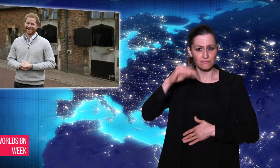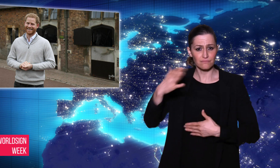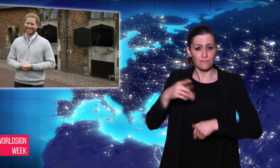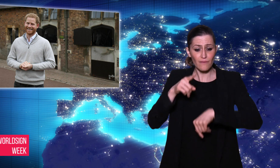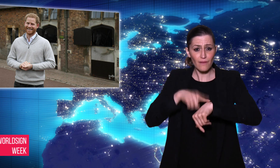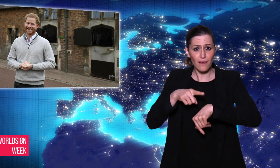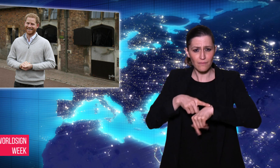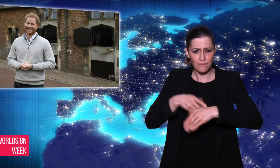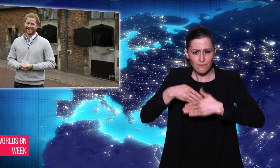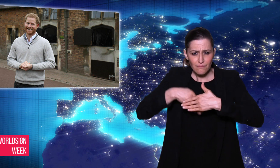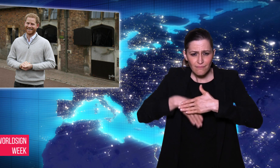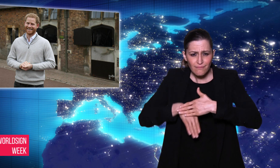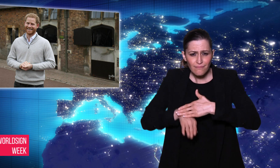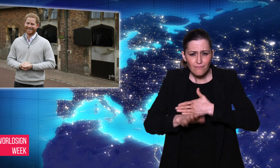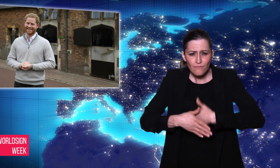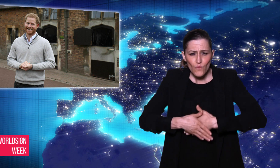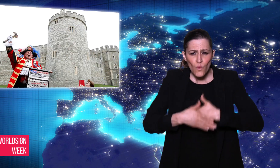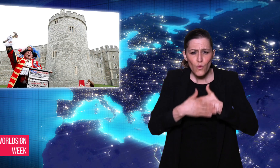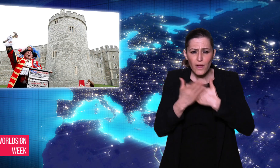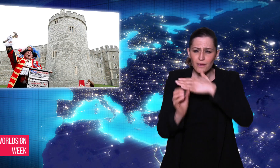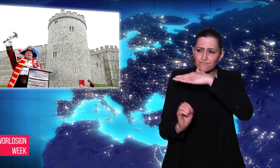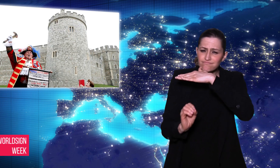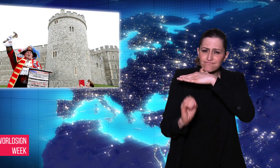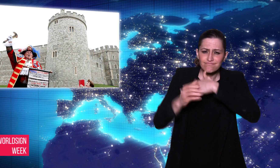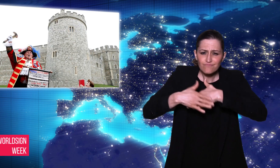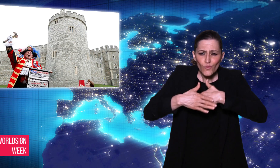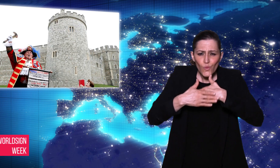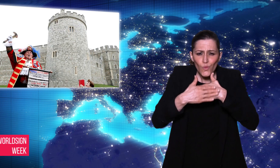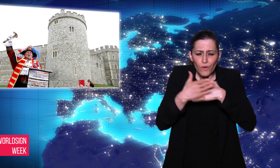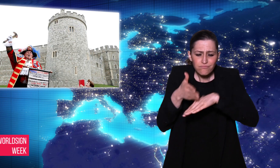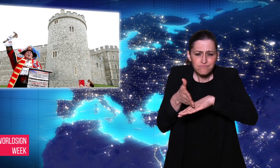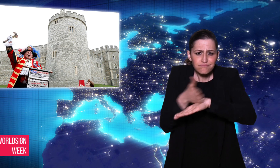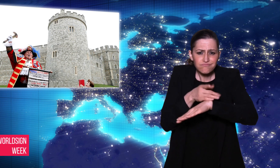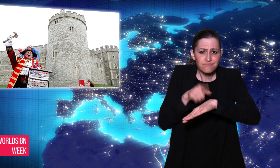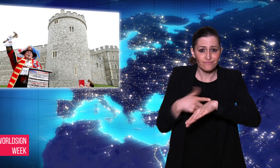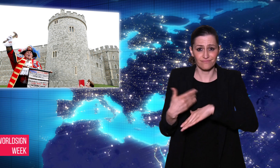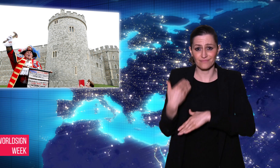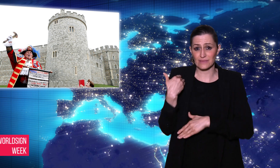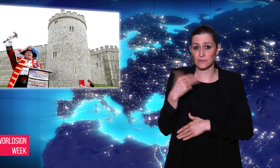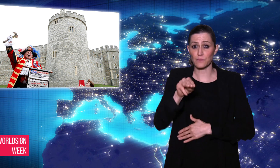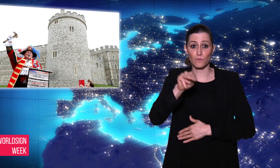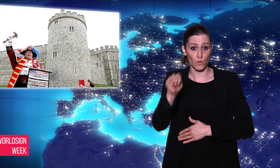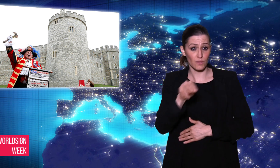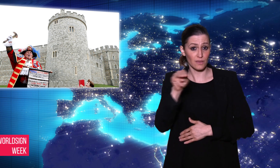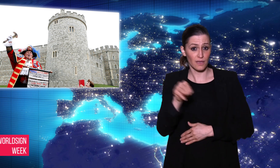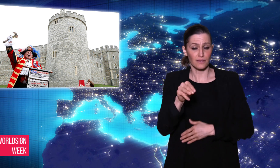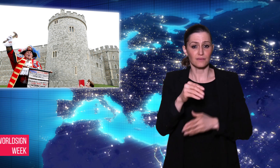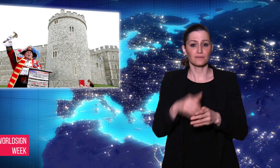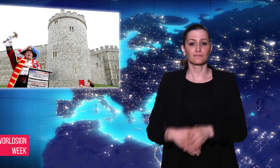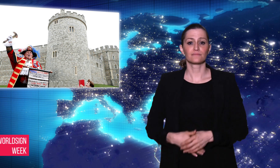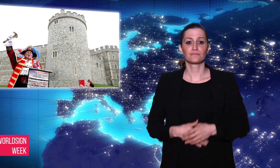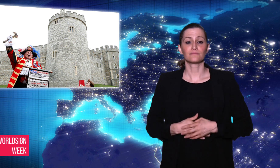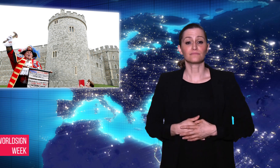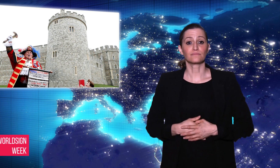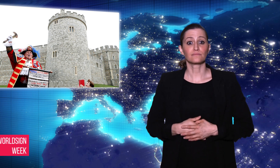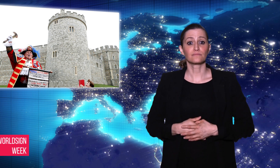early morning hours on Monday.